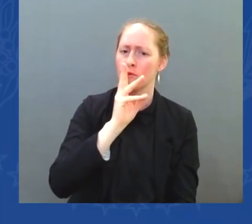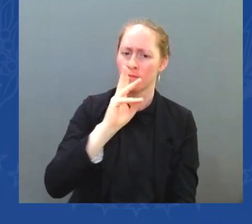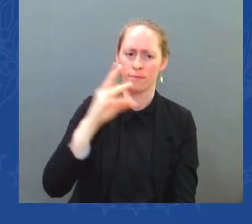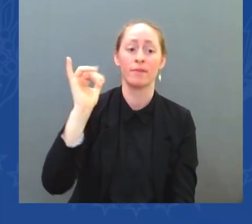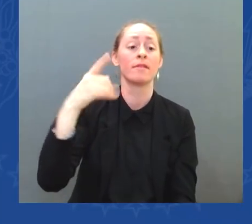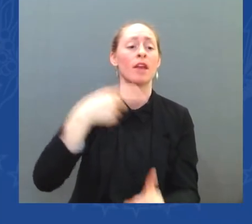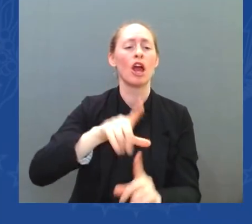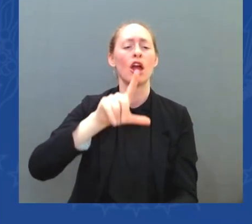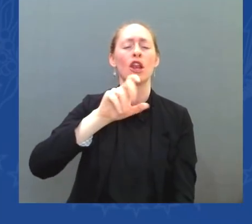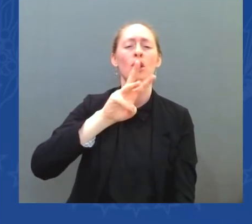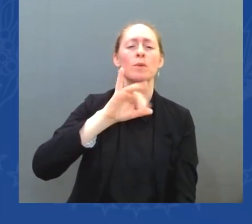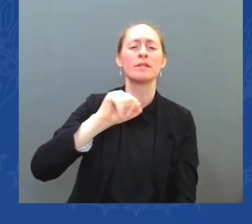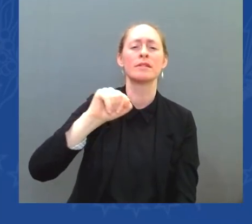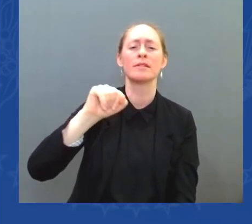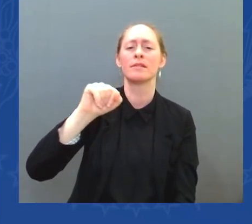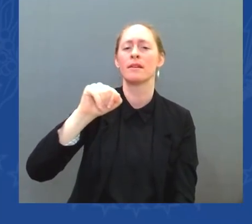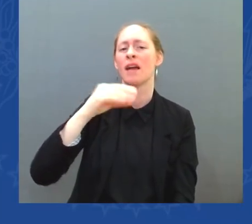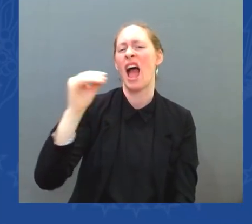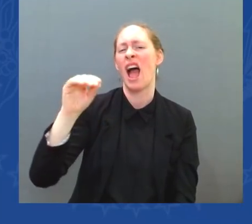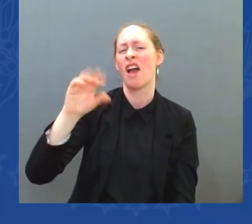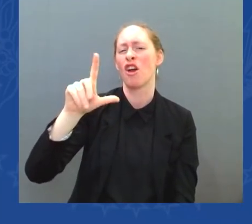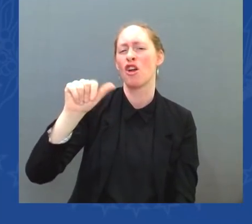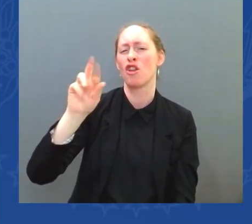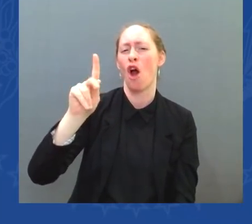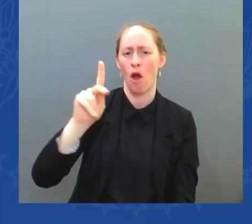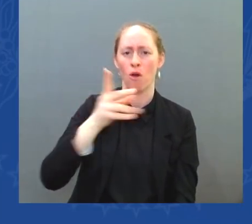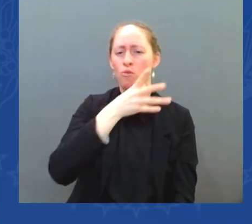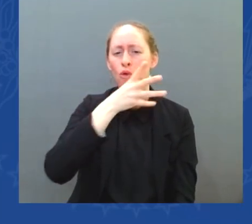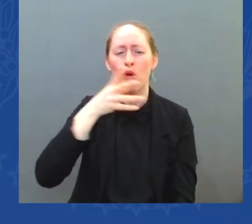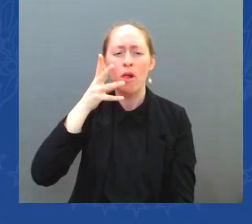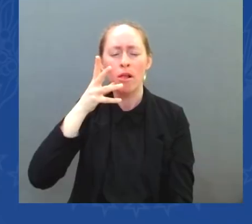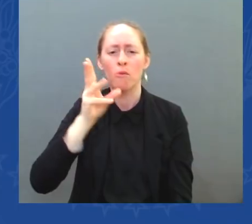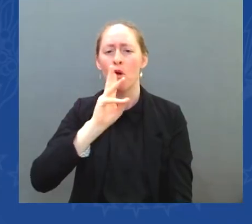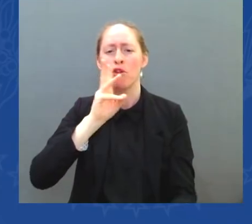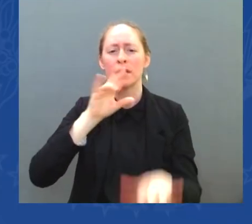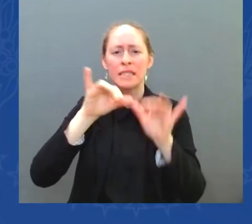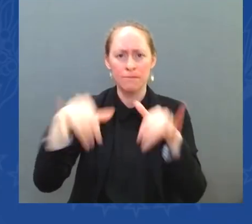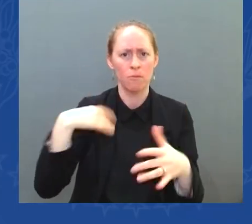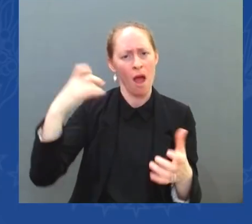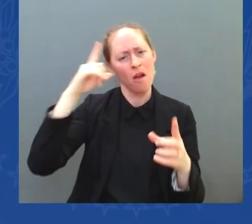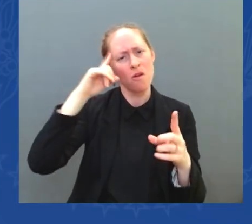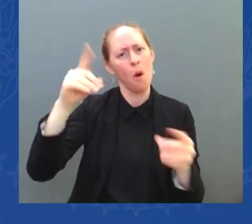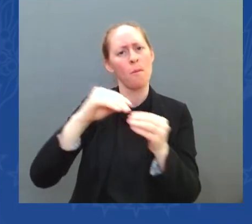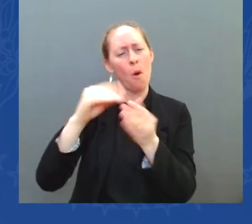to more than 350,000 people in South Dakota to Minnesota, to northwest Iowa.